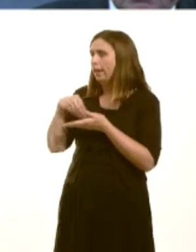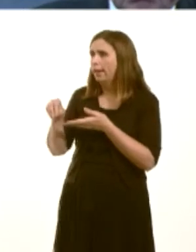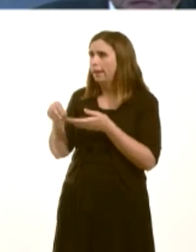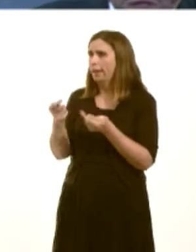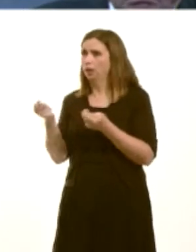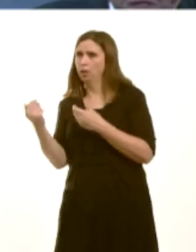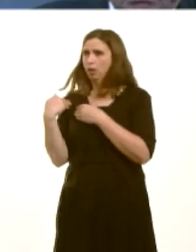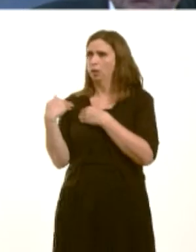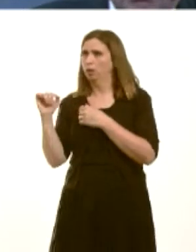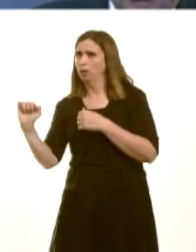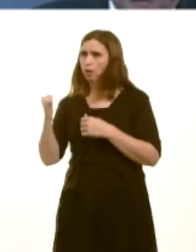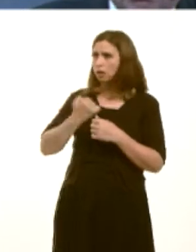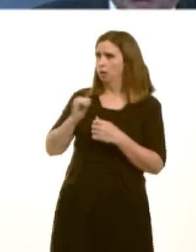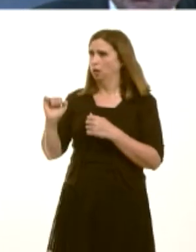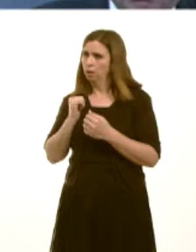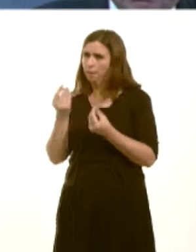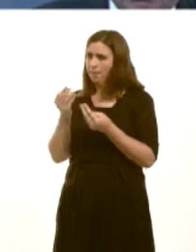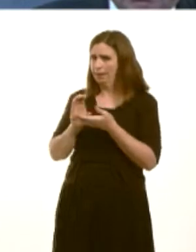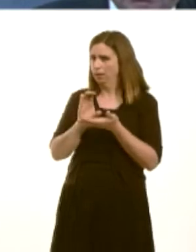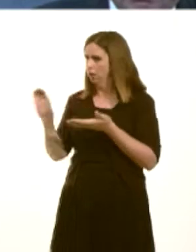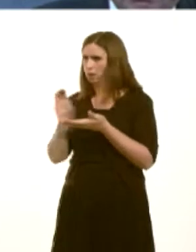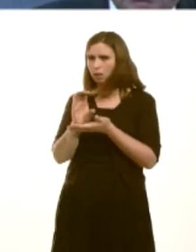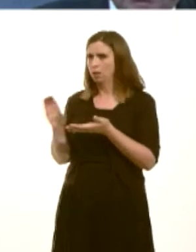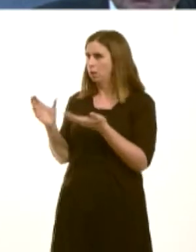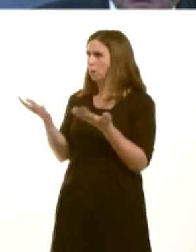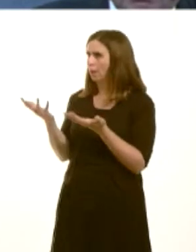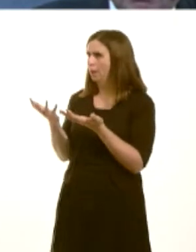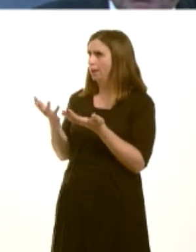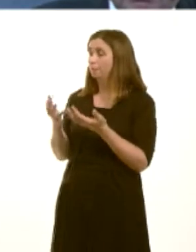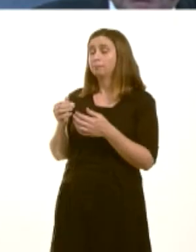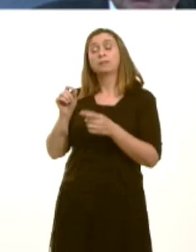to me that Plaid Cymru are happy to have a tax on entering Wales as long as itís collected